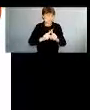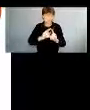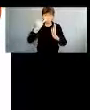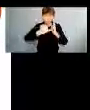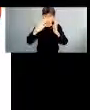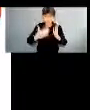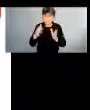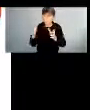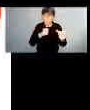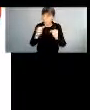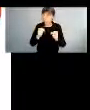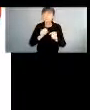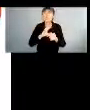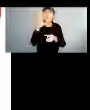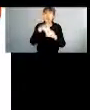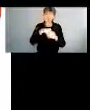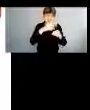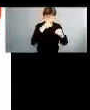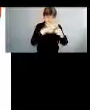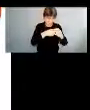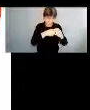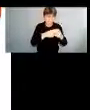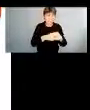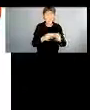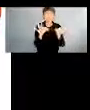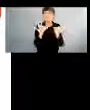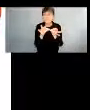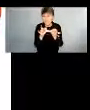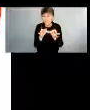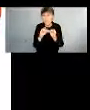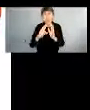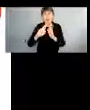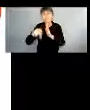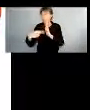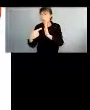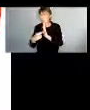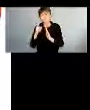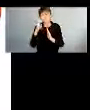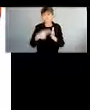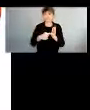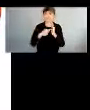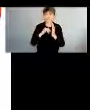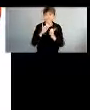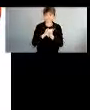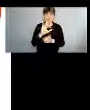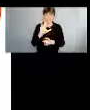breakdown of their fee, indicate if something is a flat rate, an hourly or weekly rate,